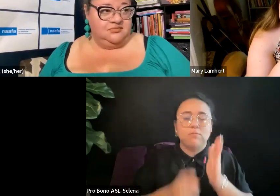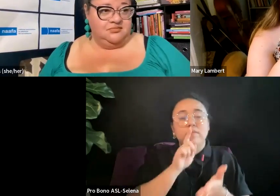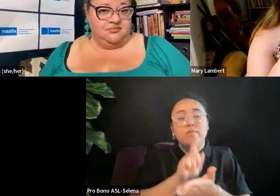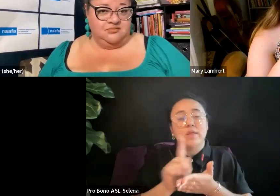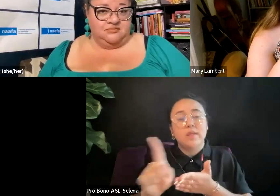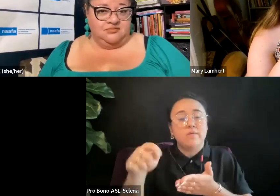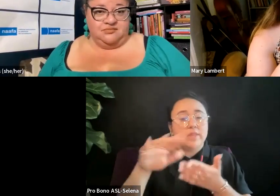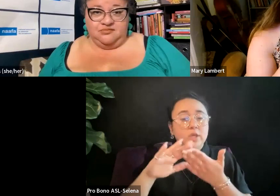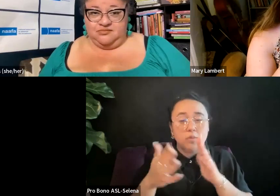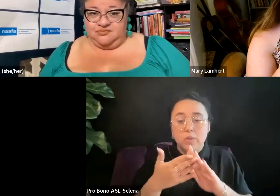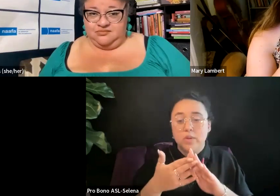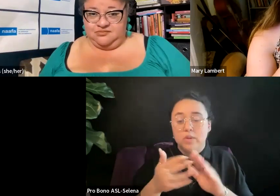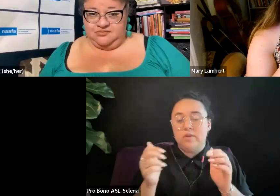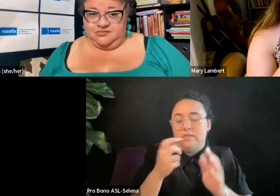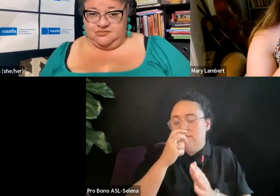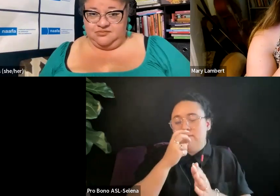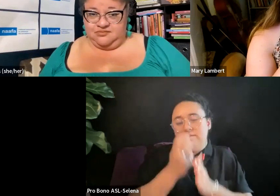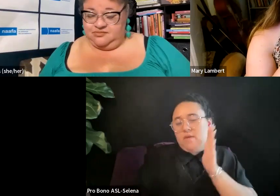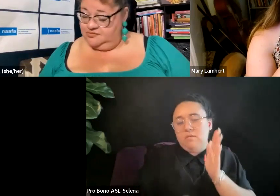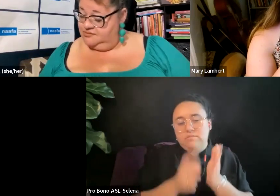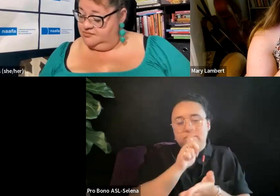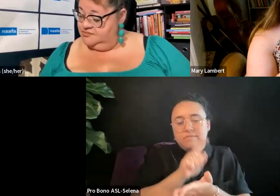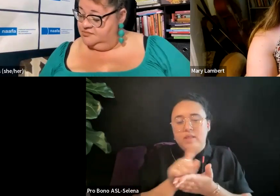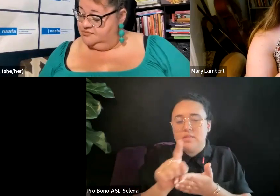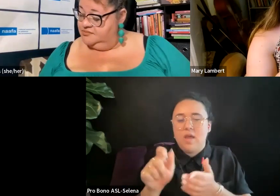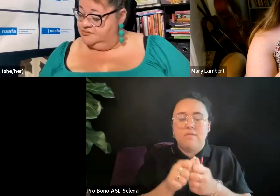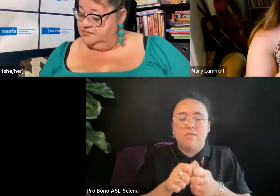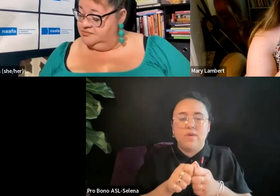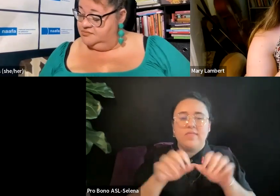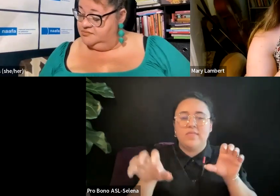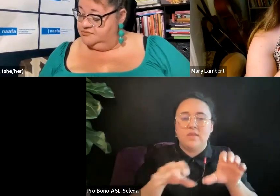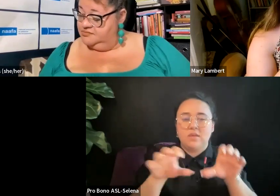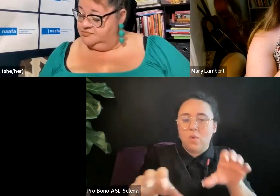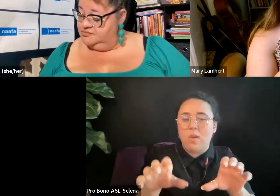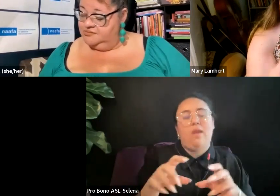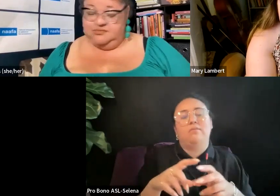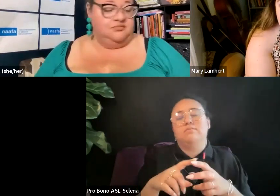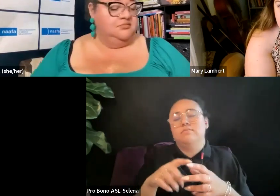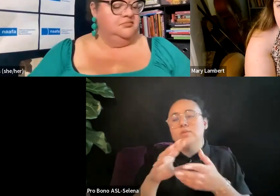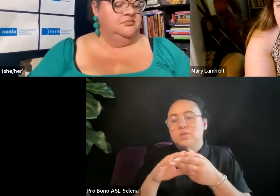and with the craft and with storytelling and vulnerability.